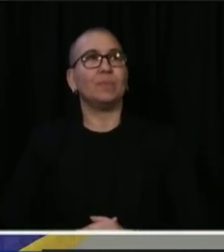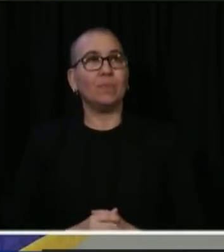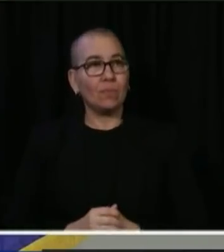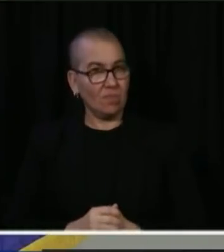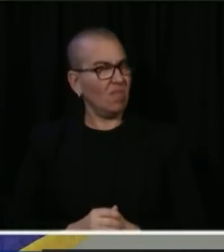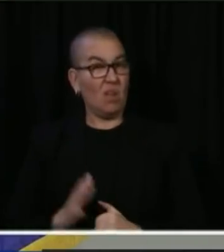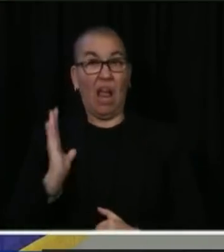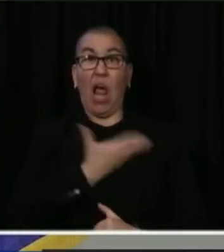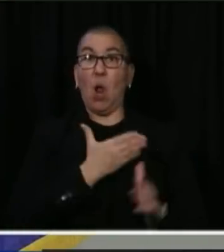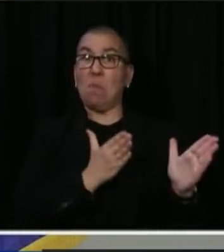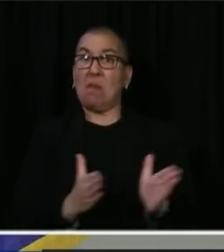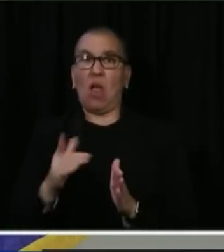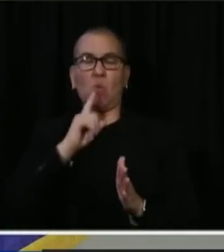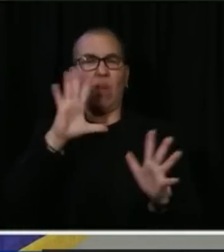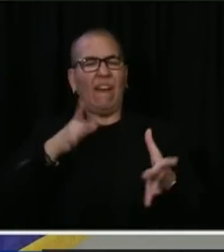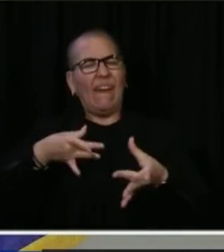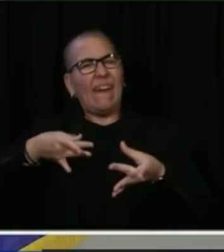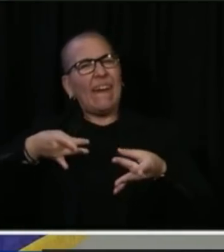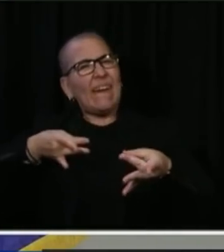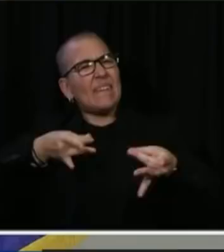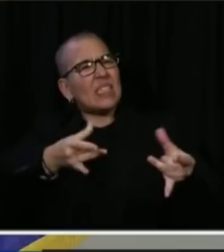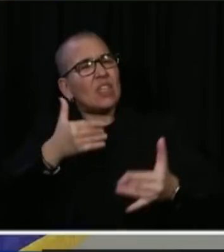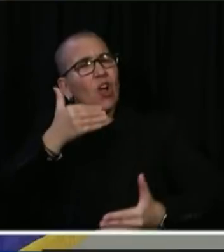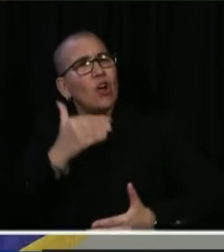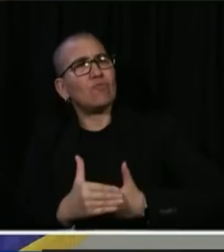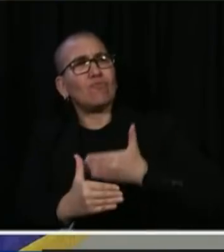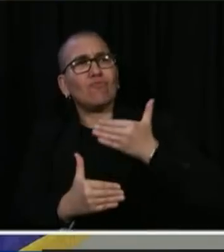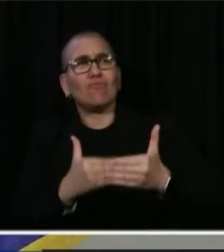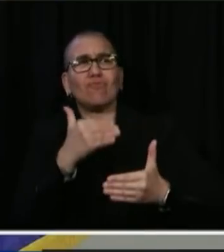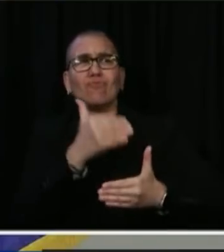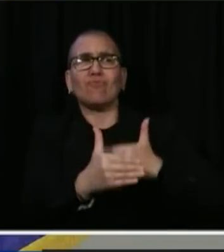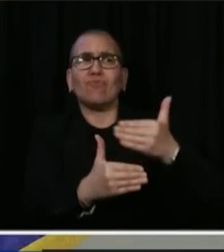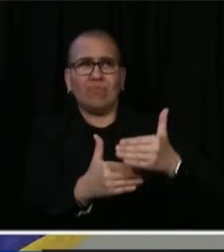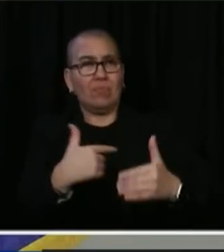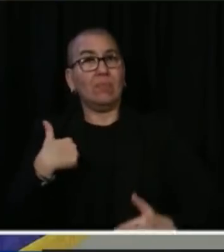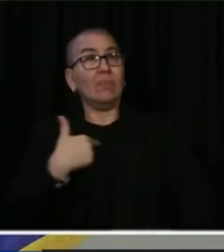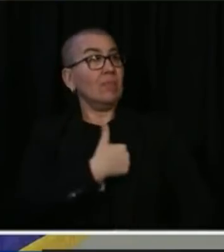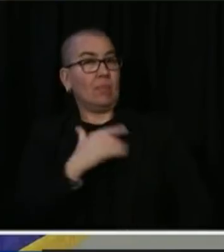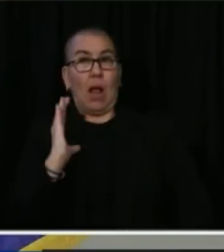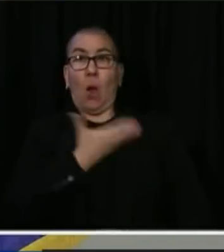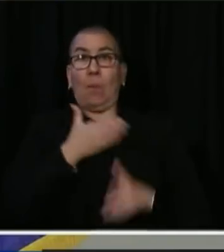VACCINES, WHETHER GEOGRAPHIC TO GREATER MINNESOTA OR THE TWIN CITIES AND ESPECIALLY AMONG